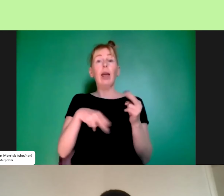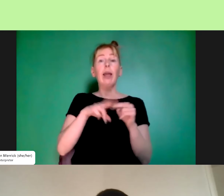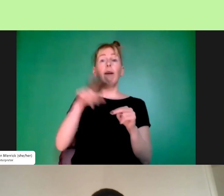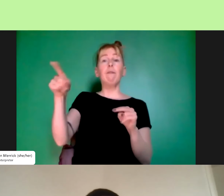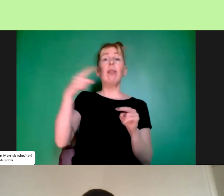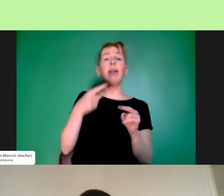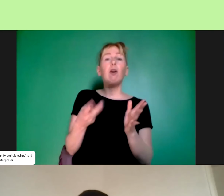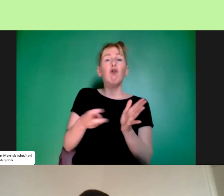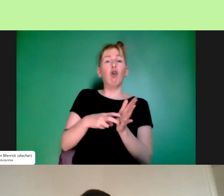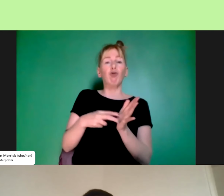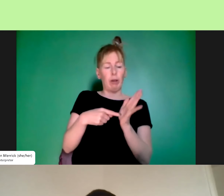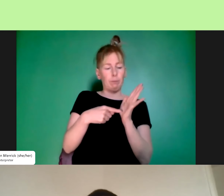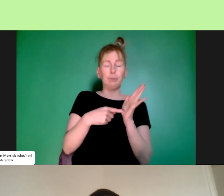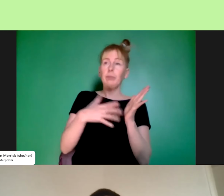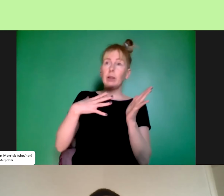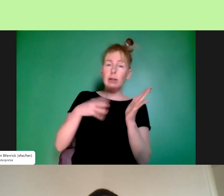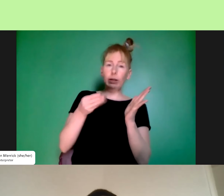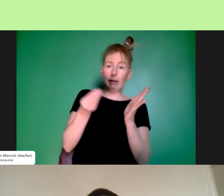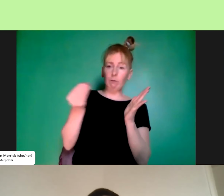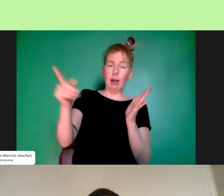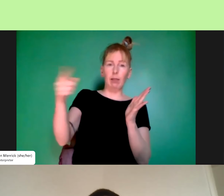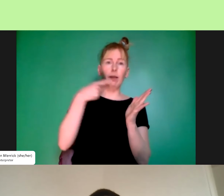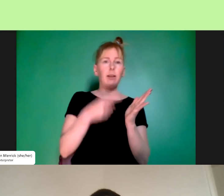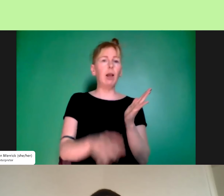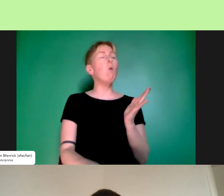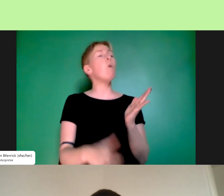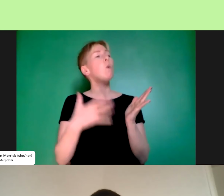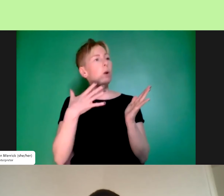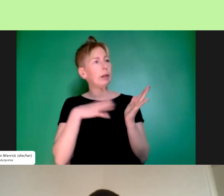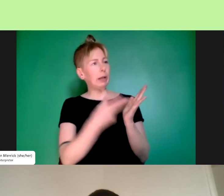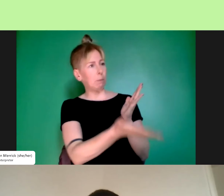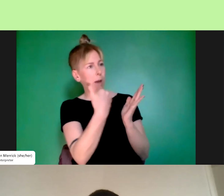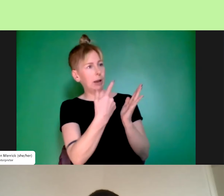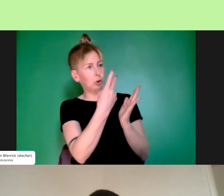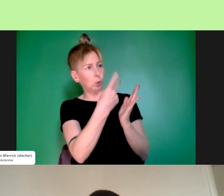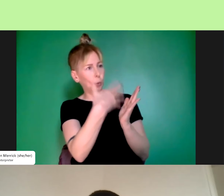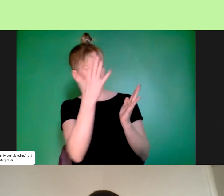days, so that we will have it back in five days. Because I need to consult my people. Like